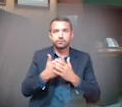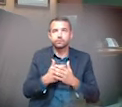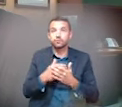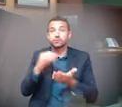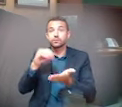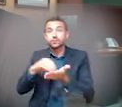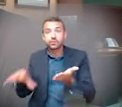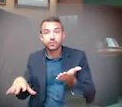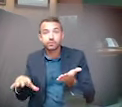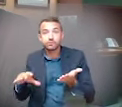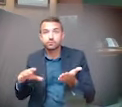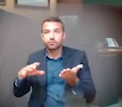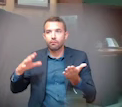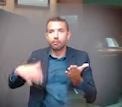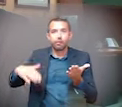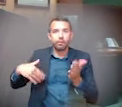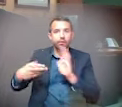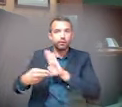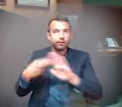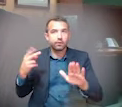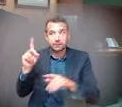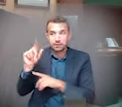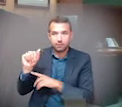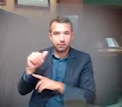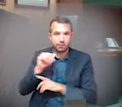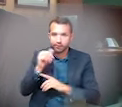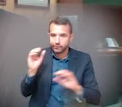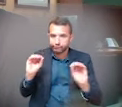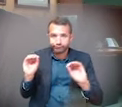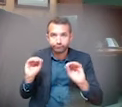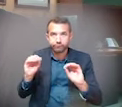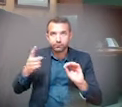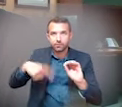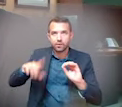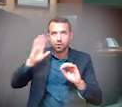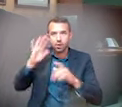Getting students who don't have diagnosed disabilities that perform better, the teachers- Anil: Exactly.